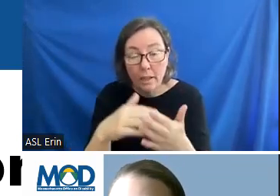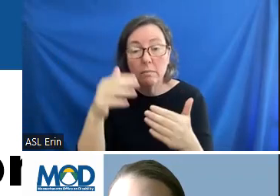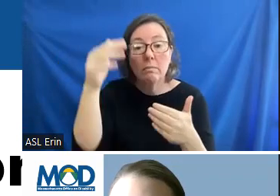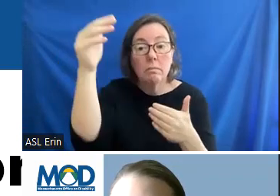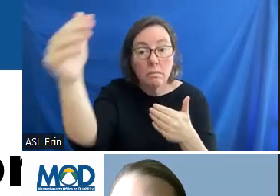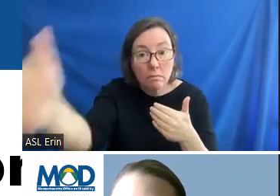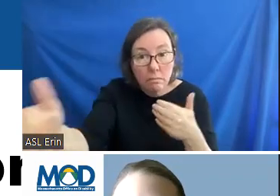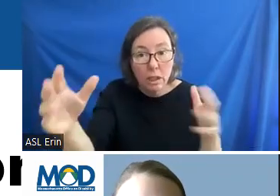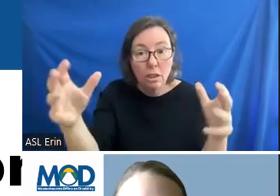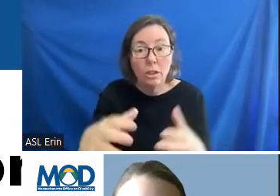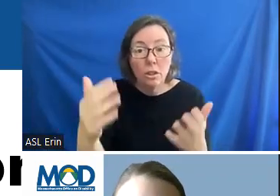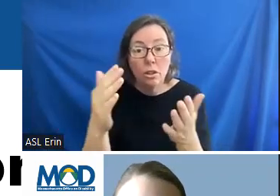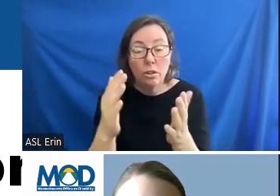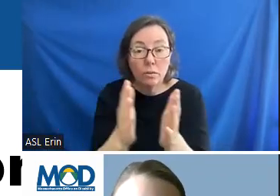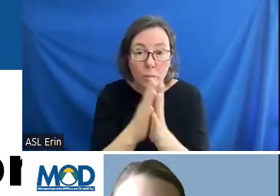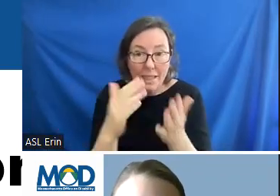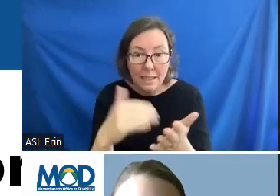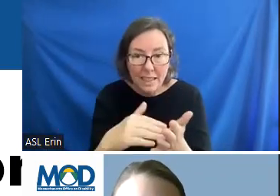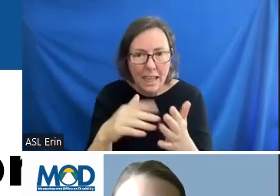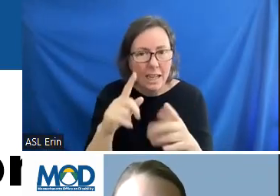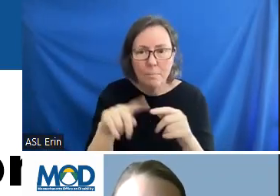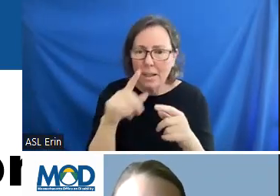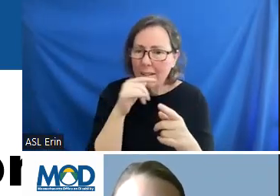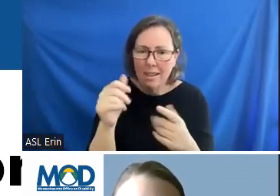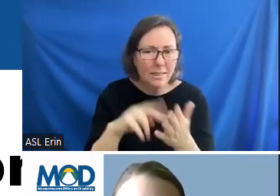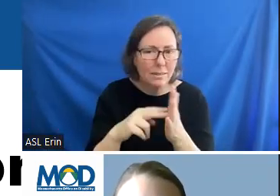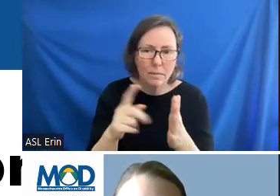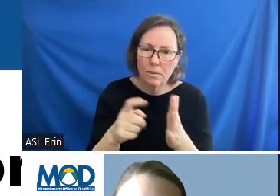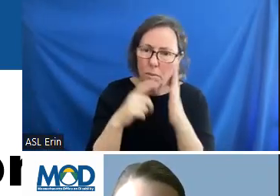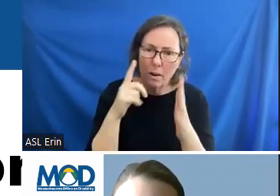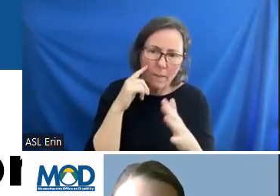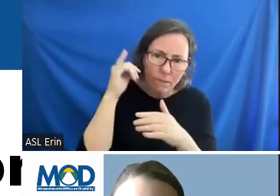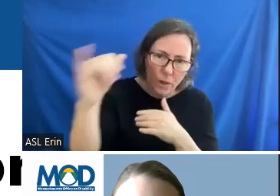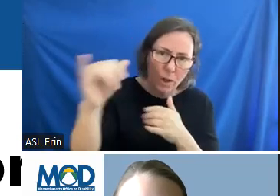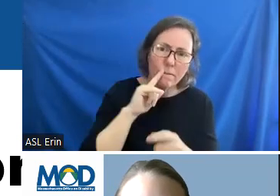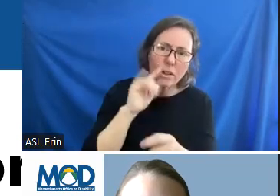request again. But it doesn't necessarily mean that you have to make it permanent,